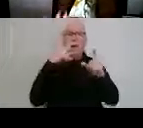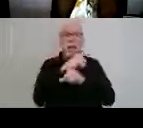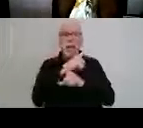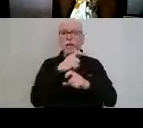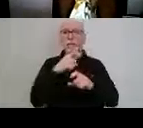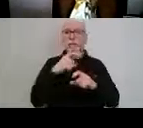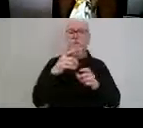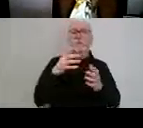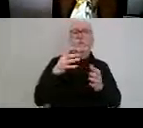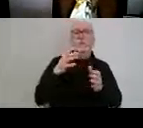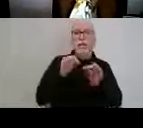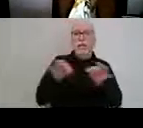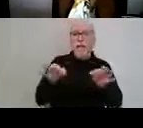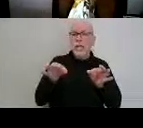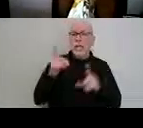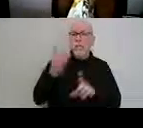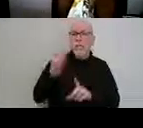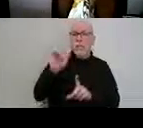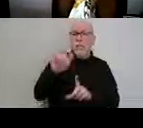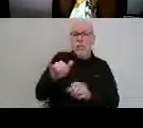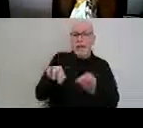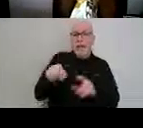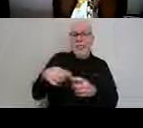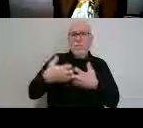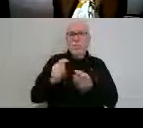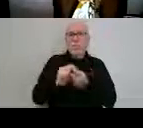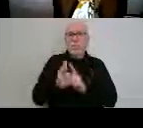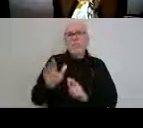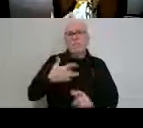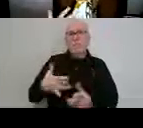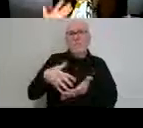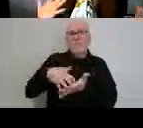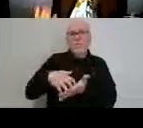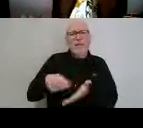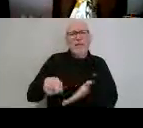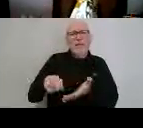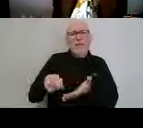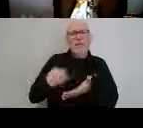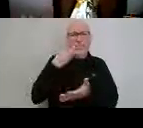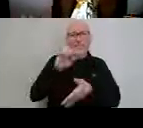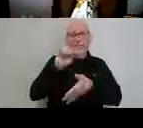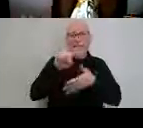Is it a language combination where machine translation is really weak? And you're saying yes to these things,